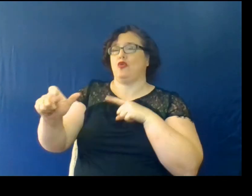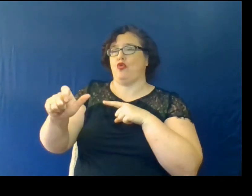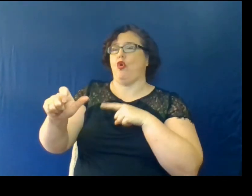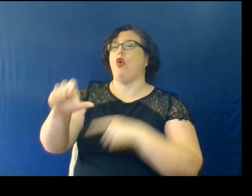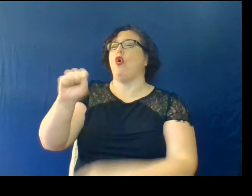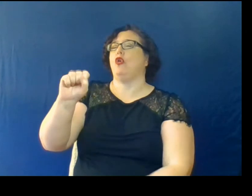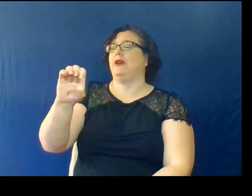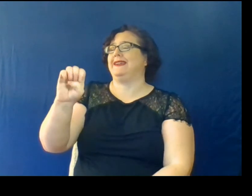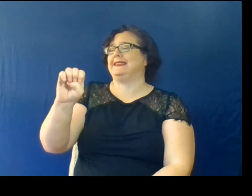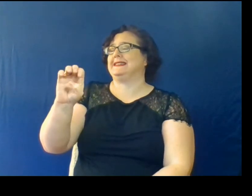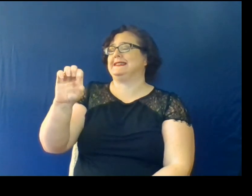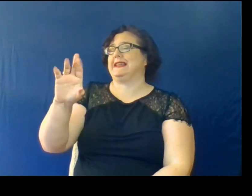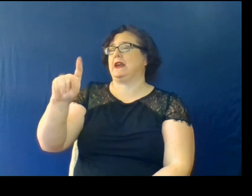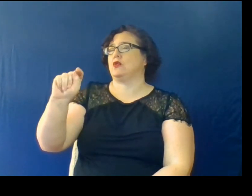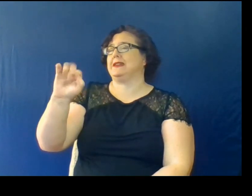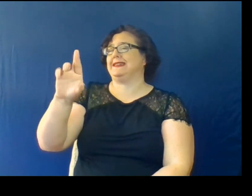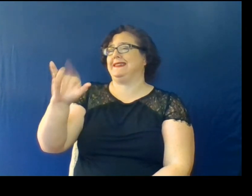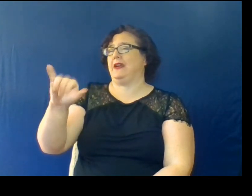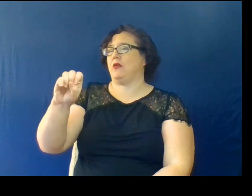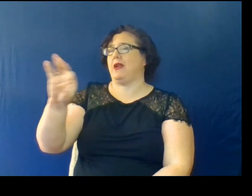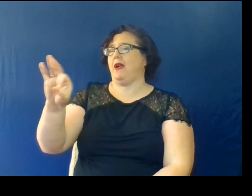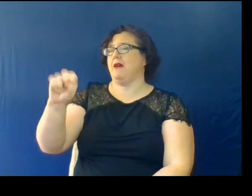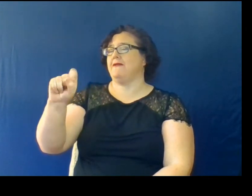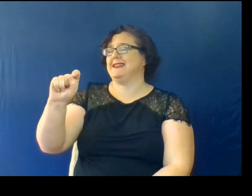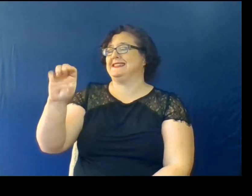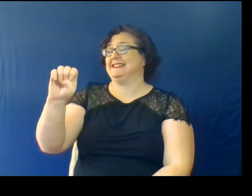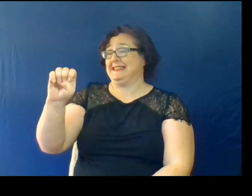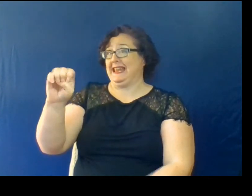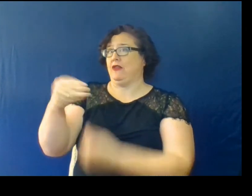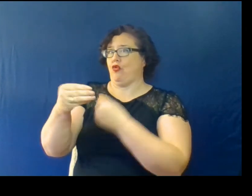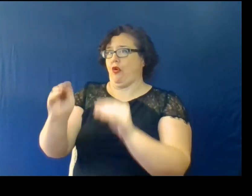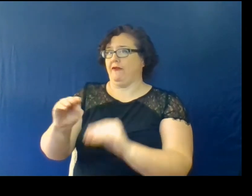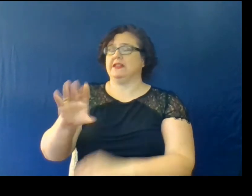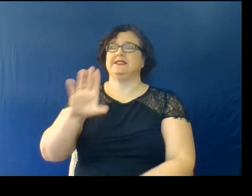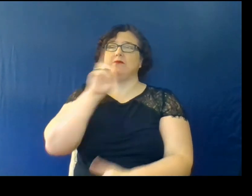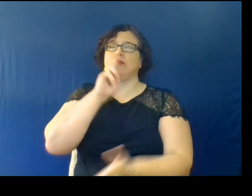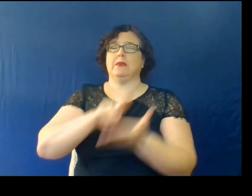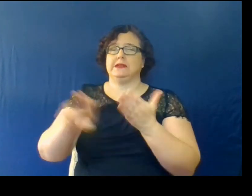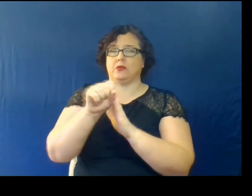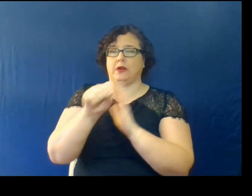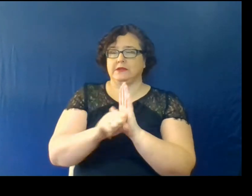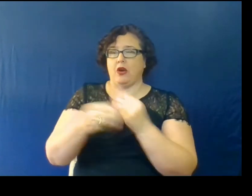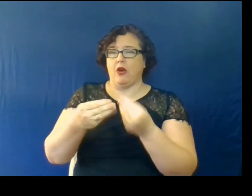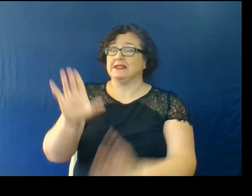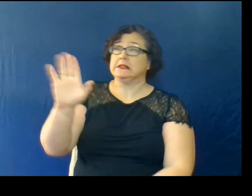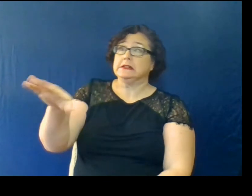office or your county election office and say "Hey I had a bad experience here." You know the reality